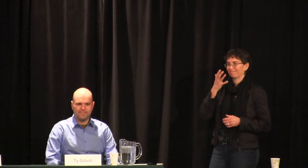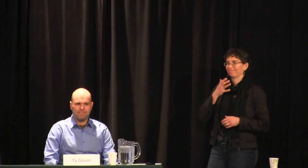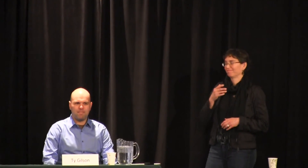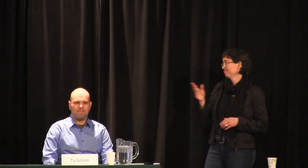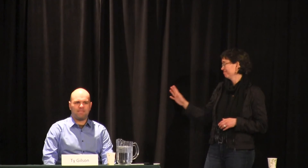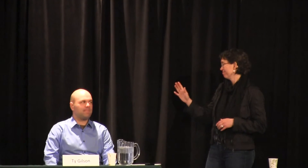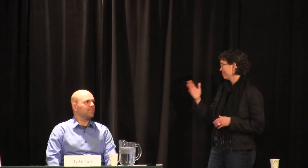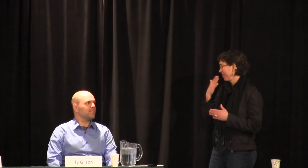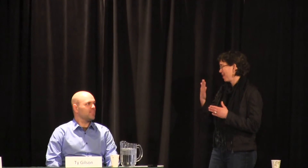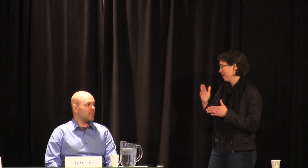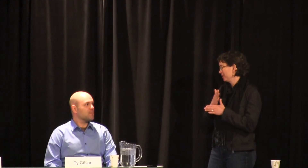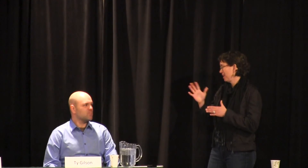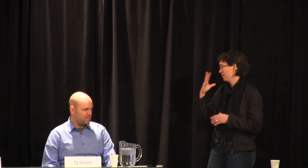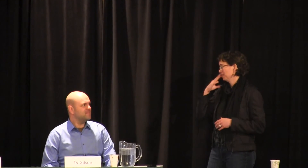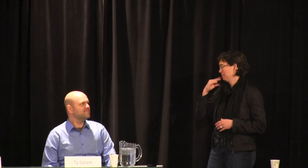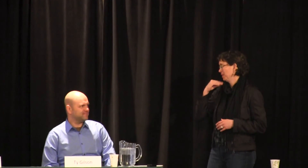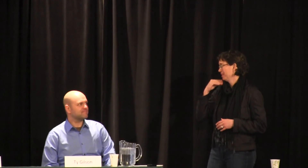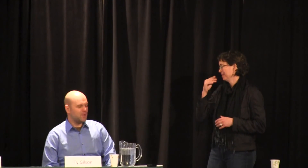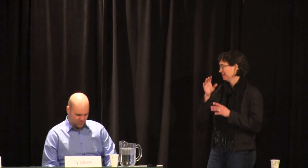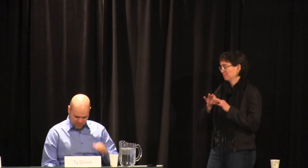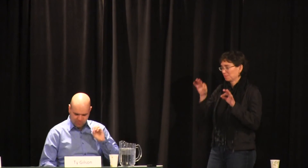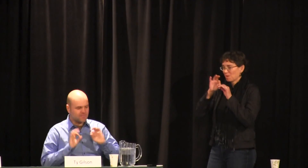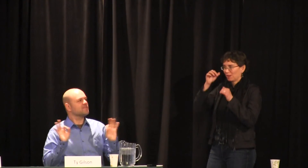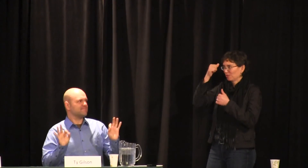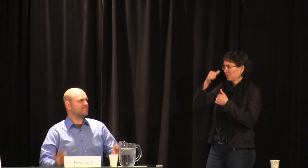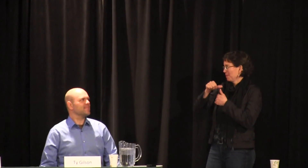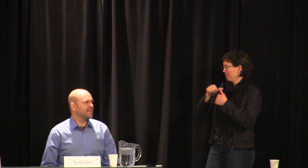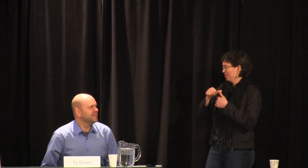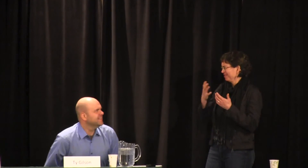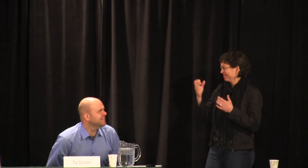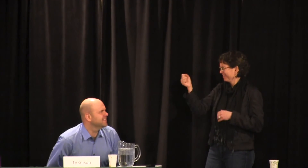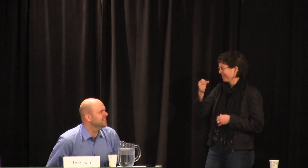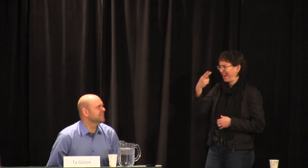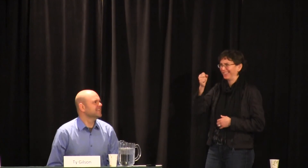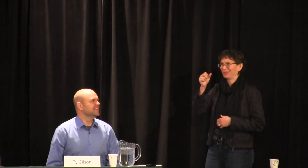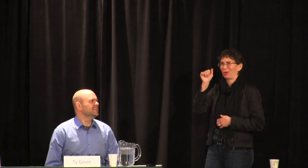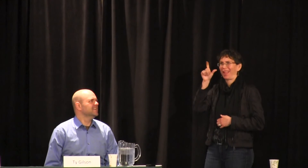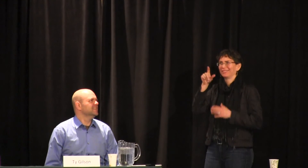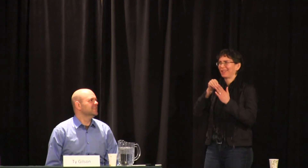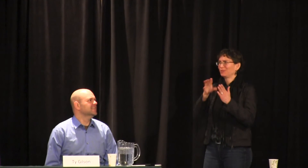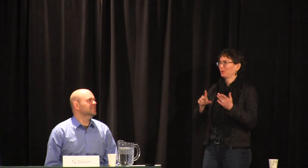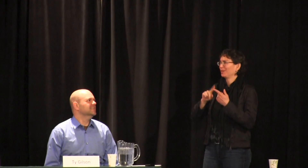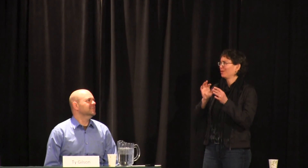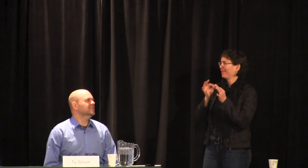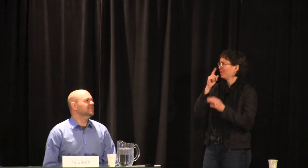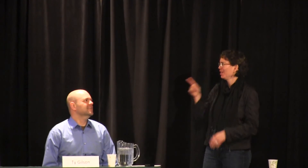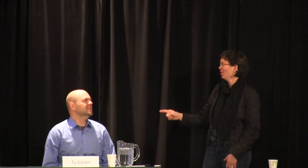That's tough. Thanks for sharing that experience, because that's important. For us to remember.